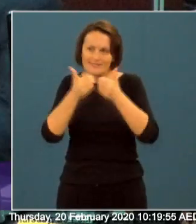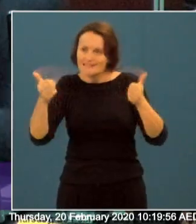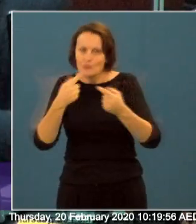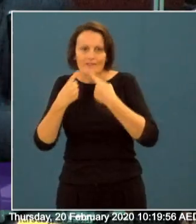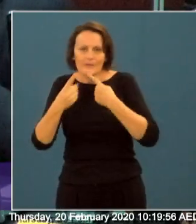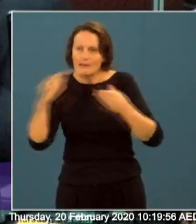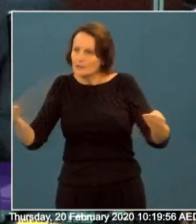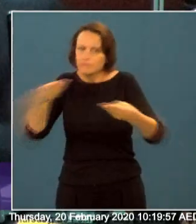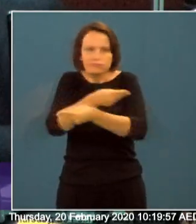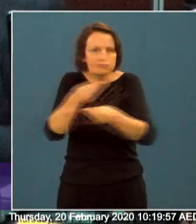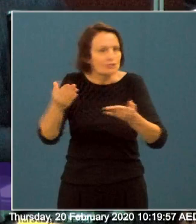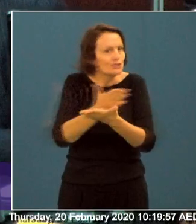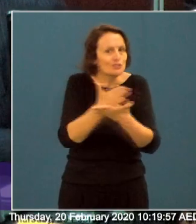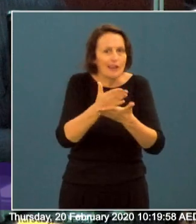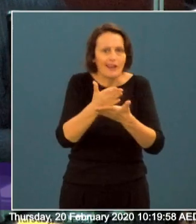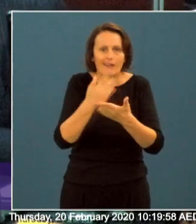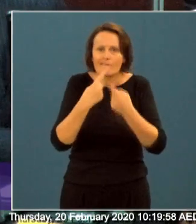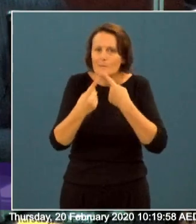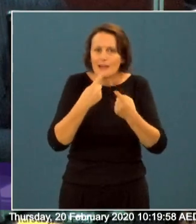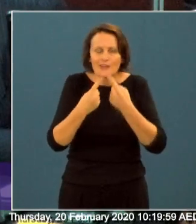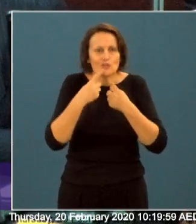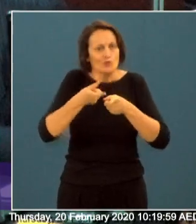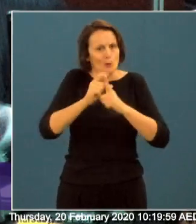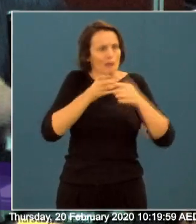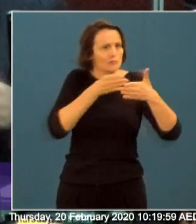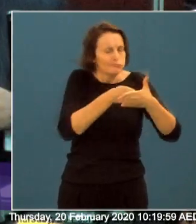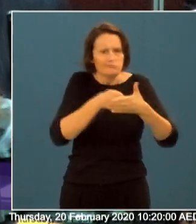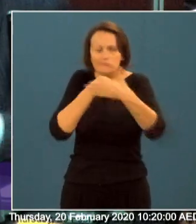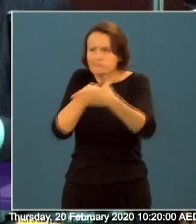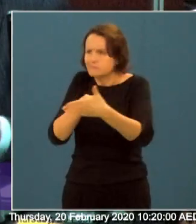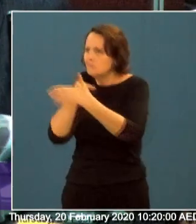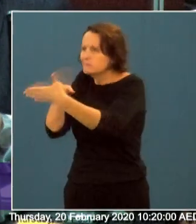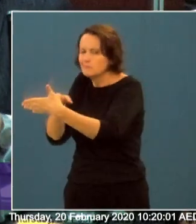and other health careers, and following upon each episode of care.